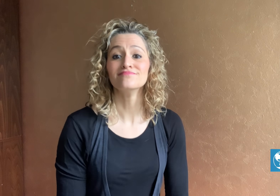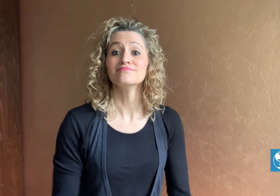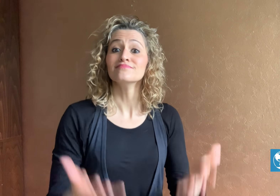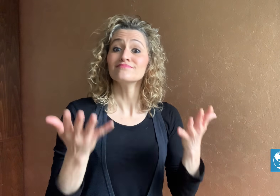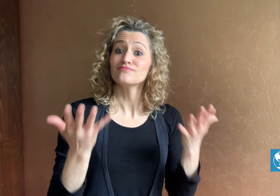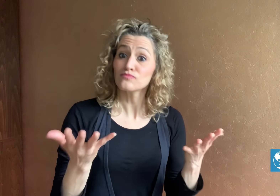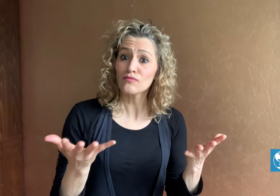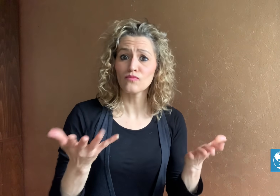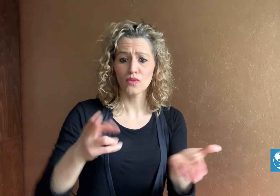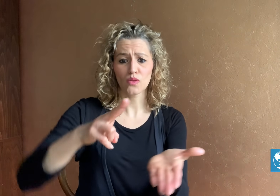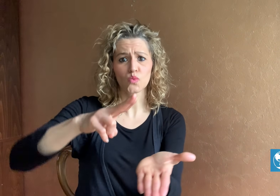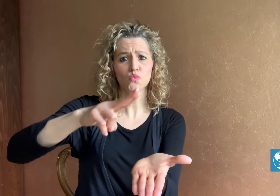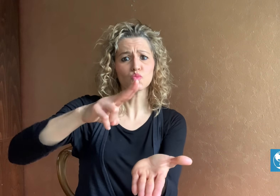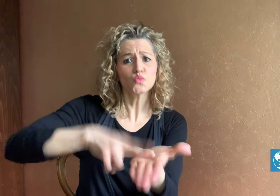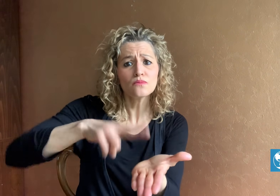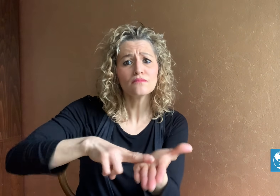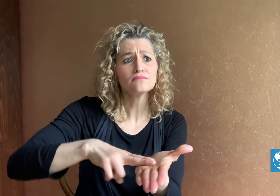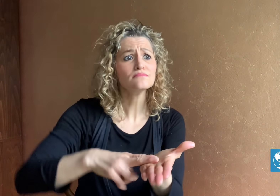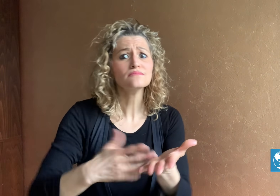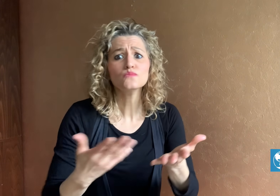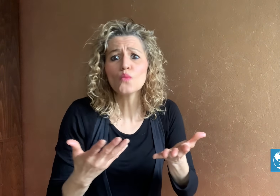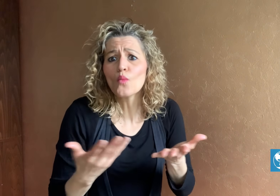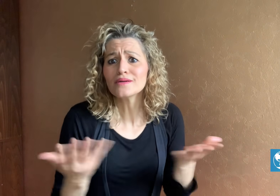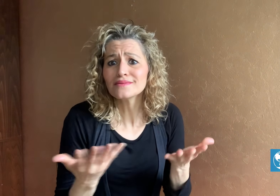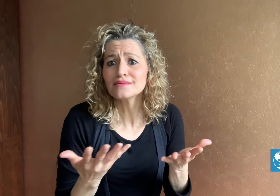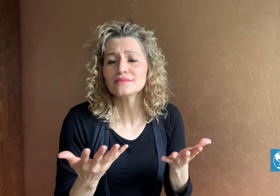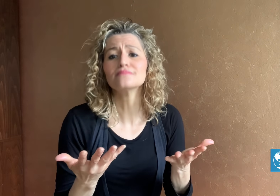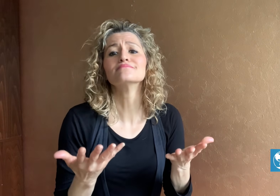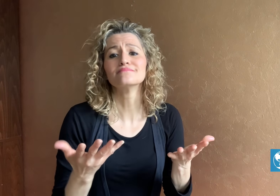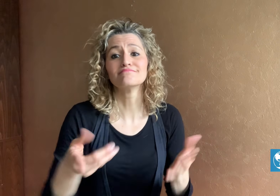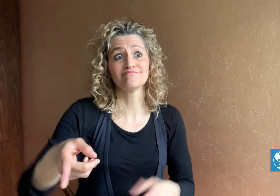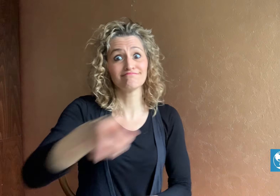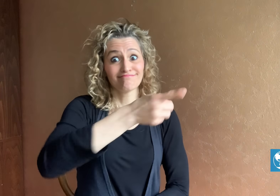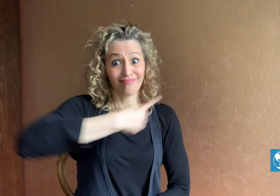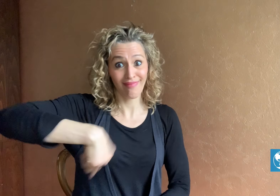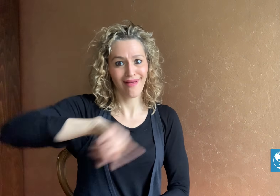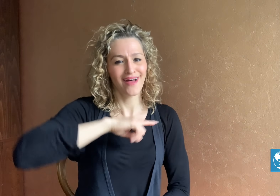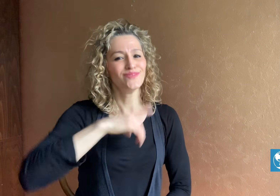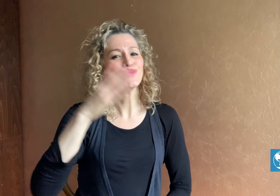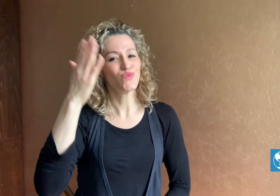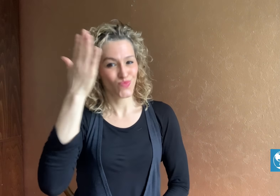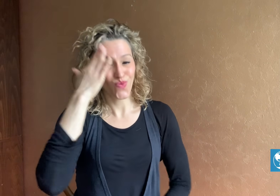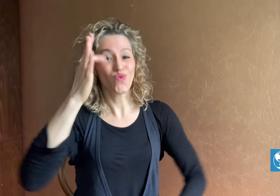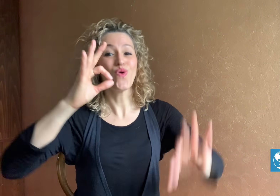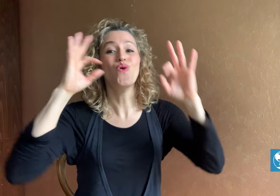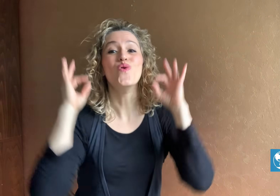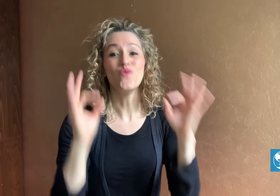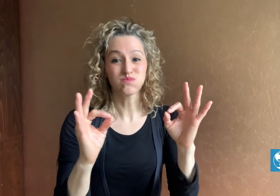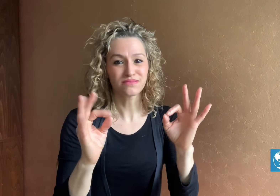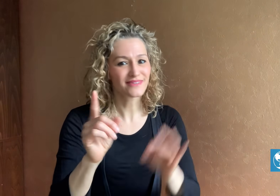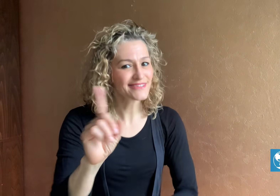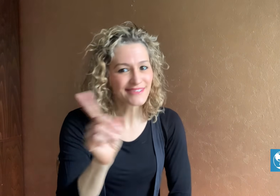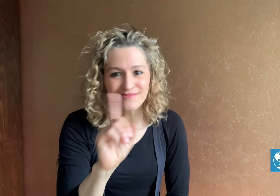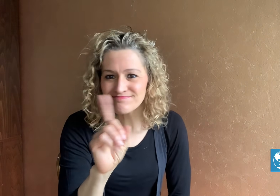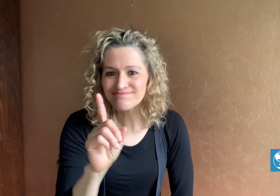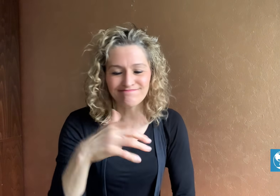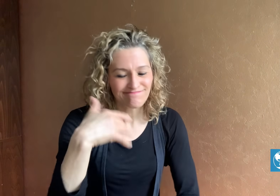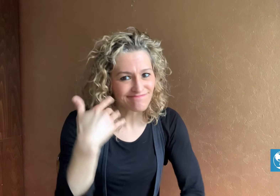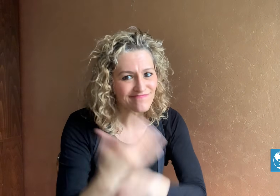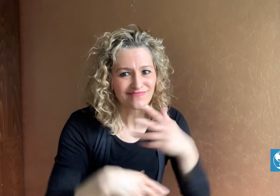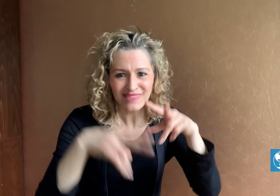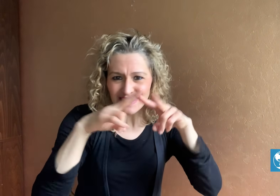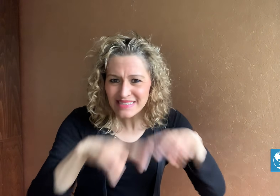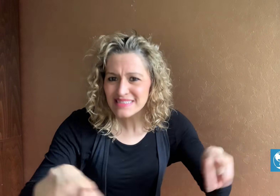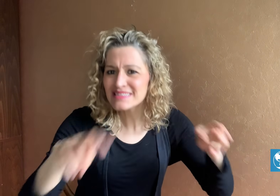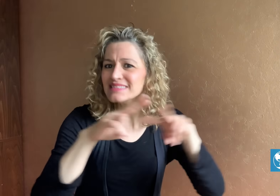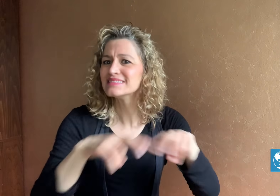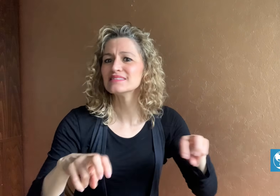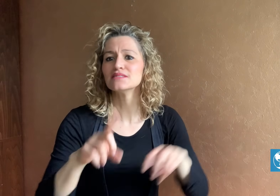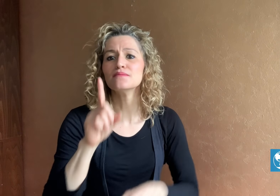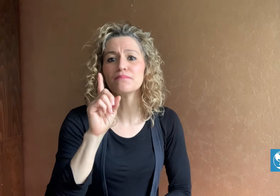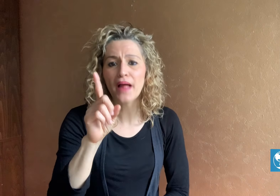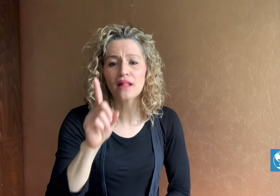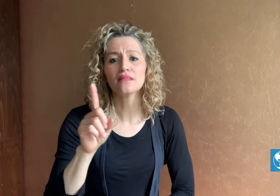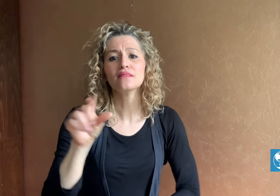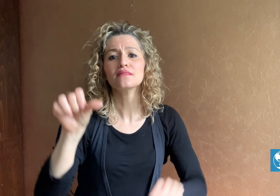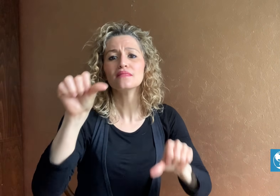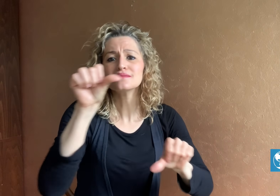The truth is, we do not know yet but scientists agree that COVID-19